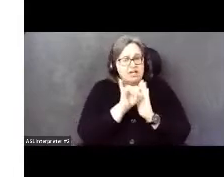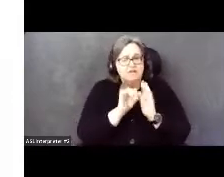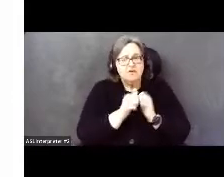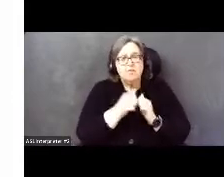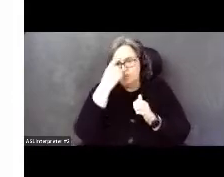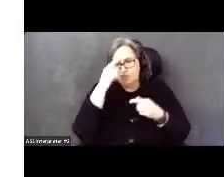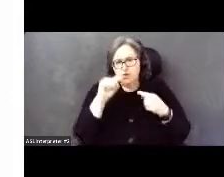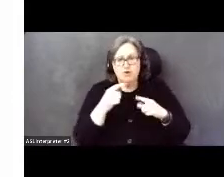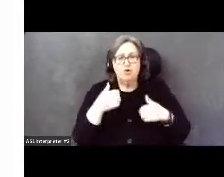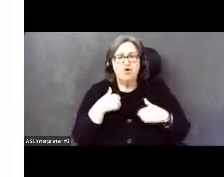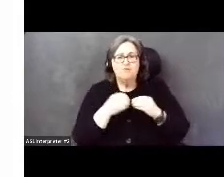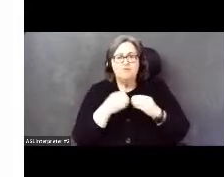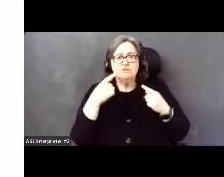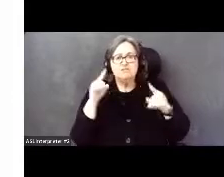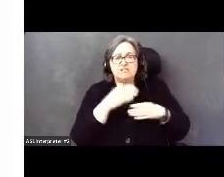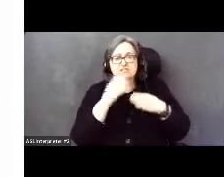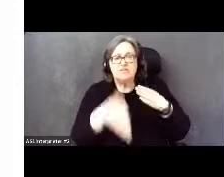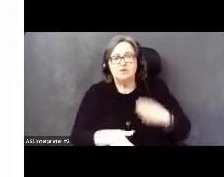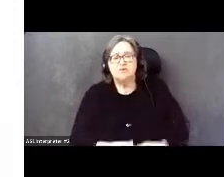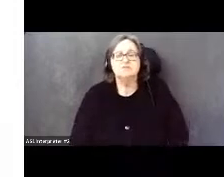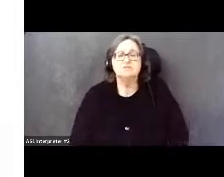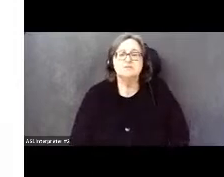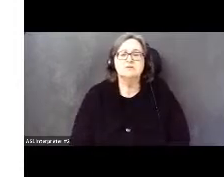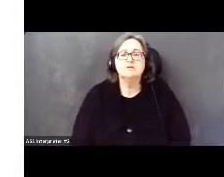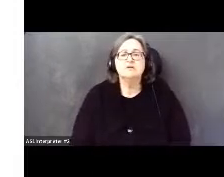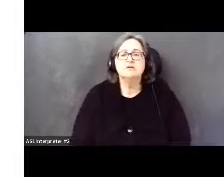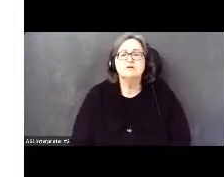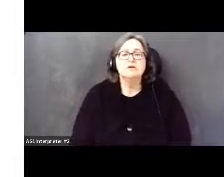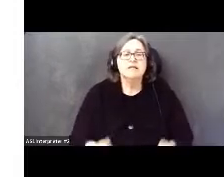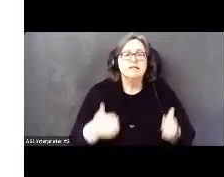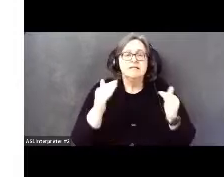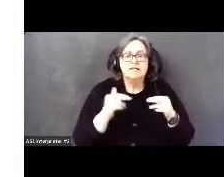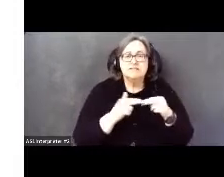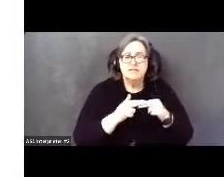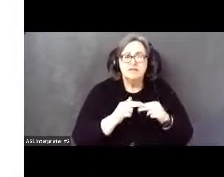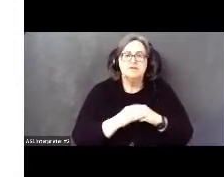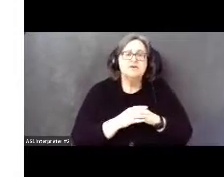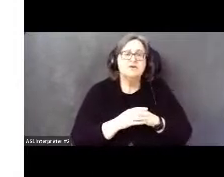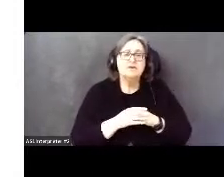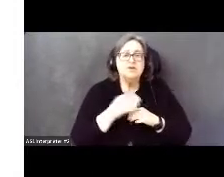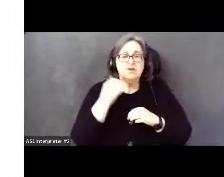to have more successful outcomes. Moving on to the next slide. If I were in the planning